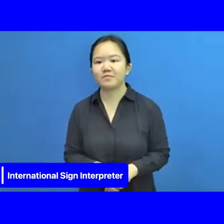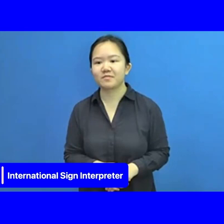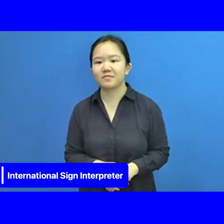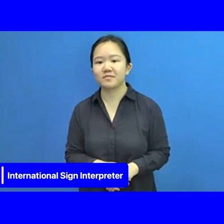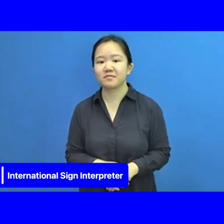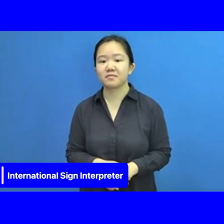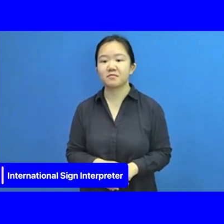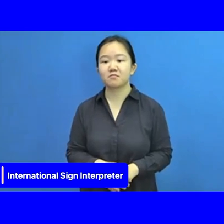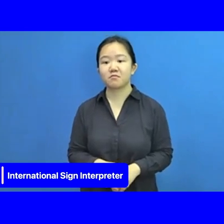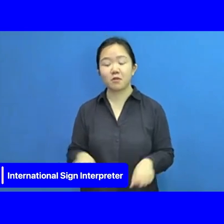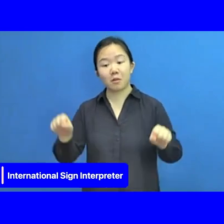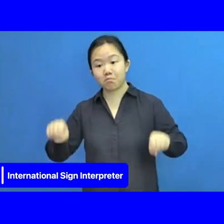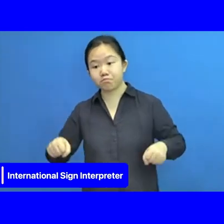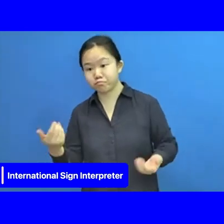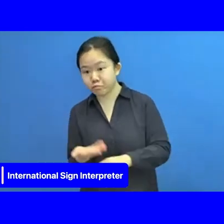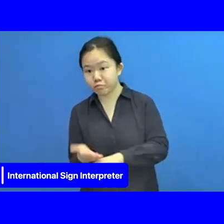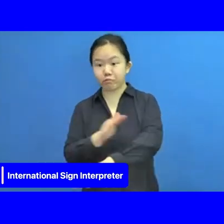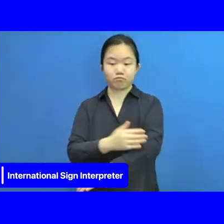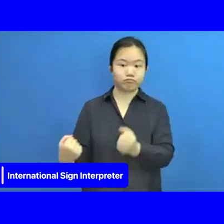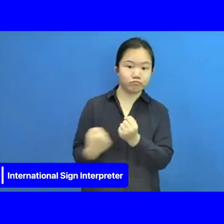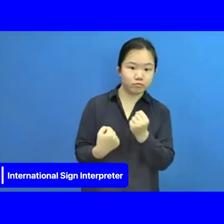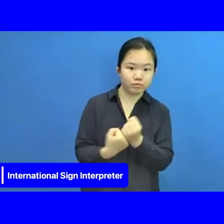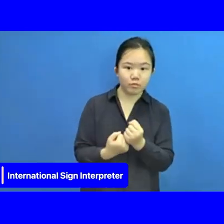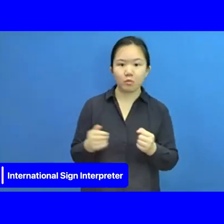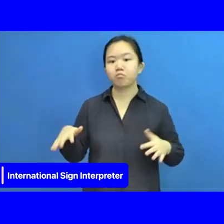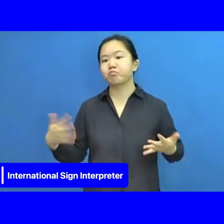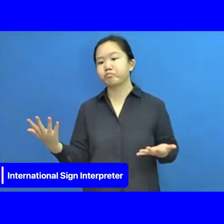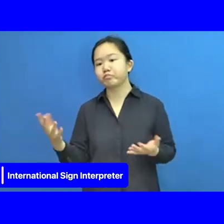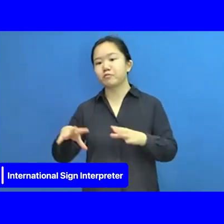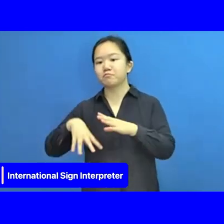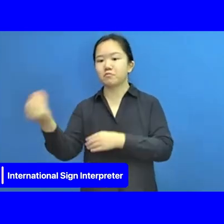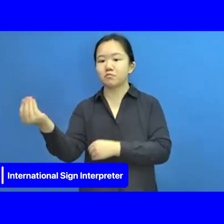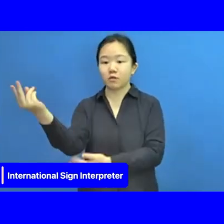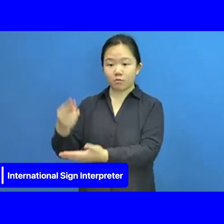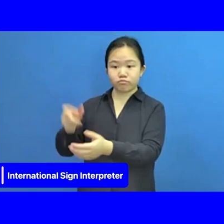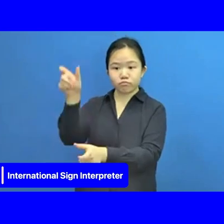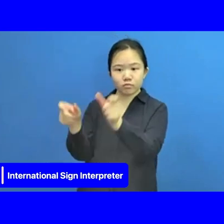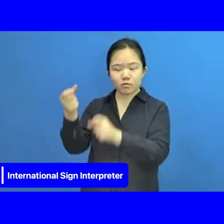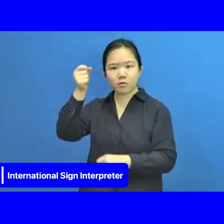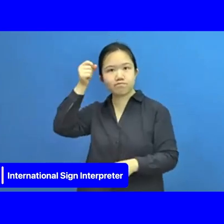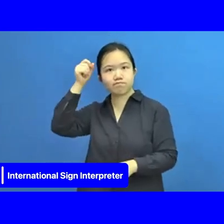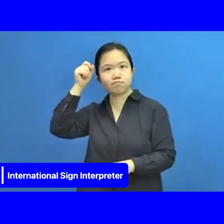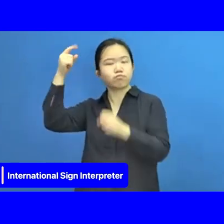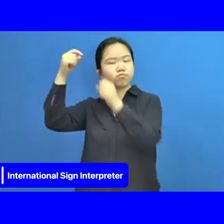a new narrative about what a good life can be in times of climate crisis or inspire others